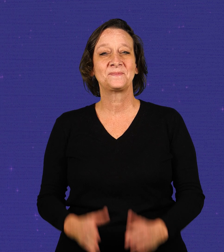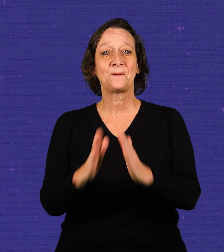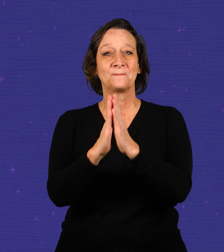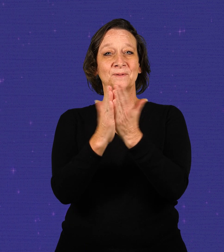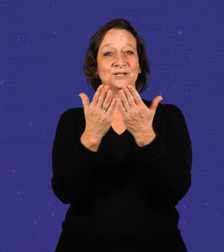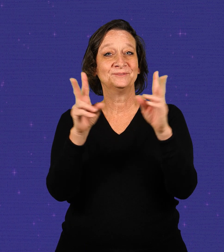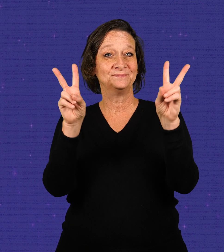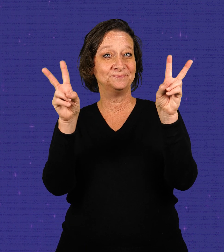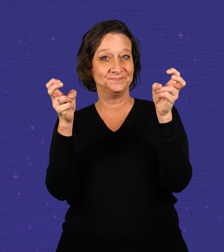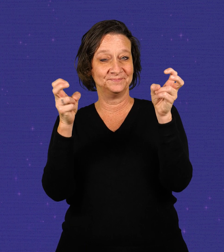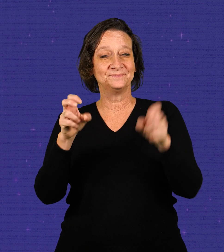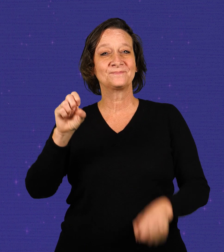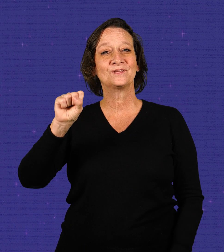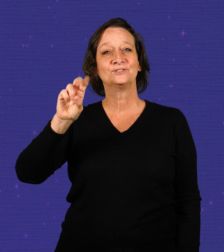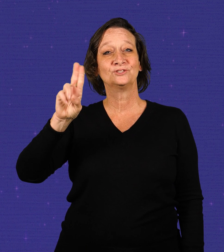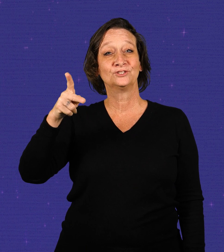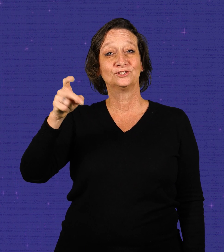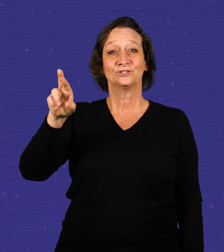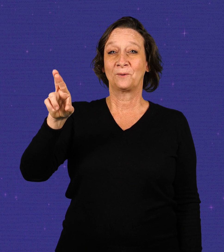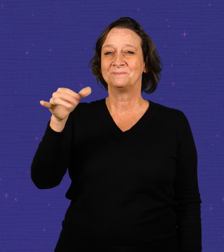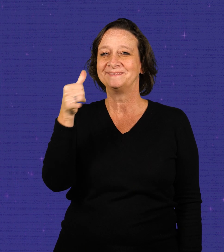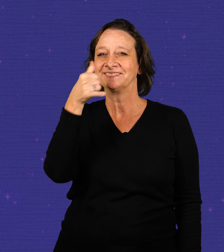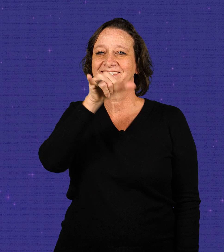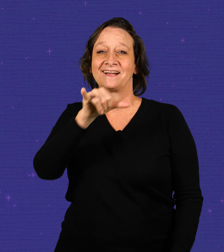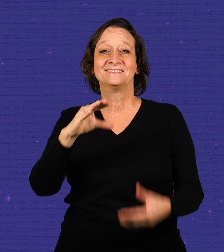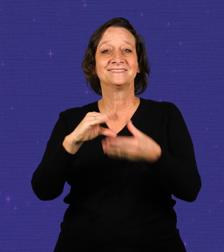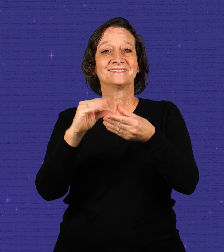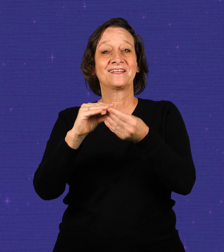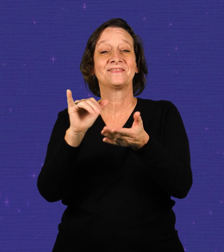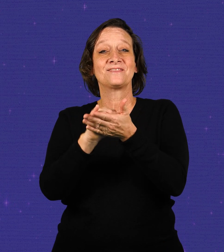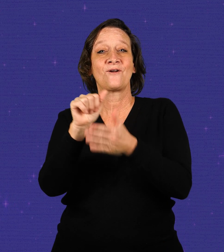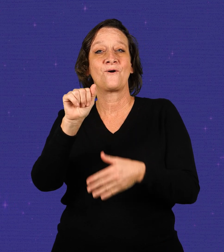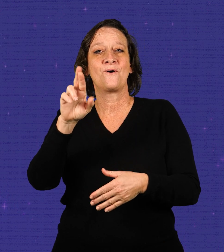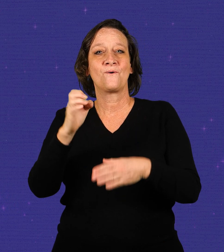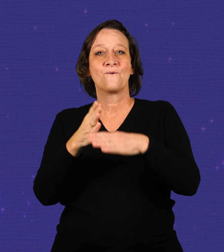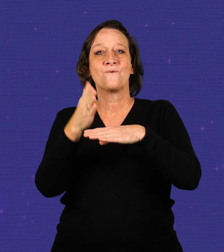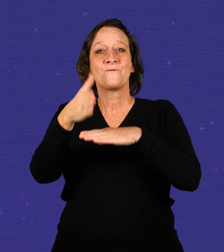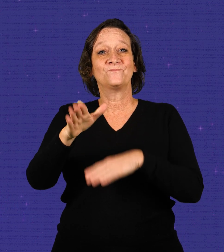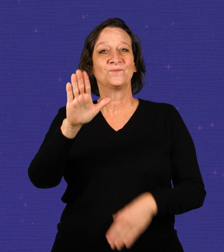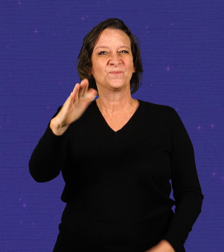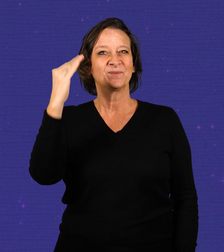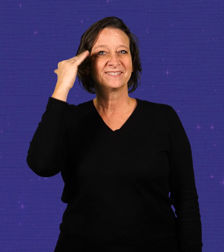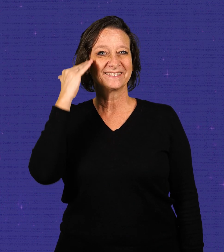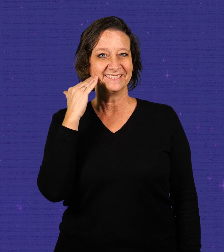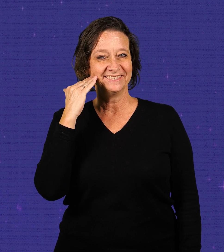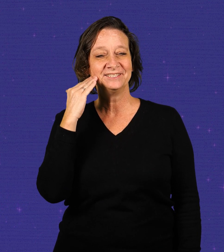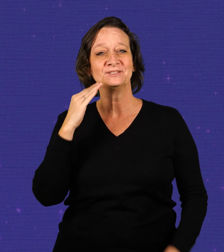Book Title: Super Silly Sayings That Are Over Your Head.